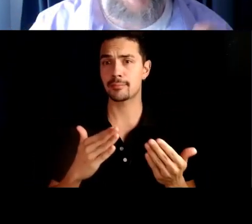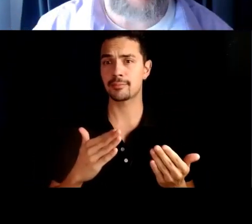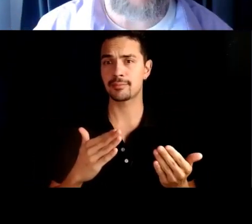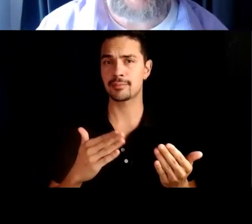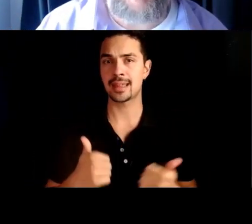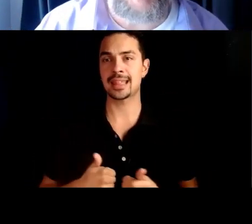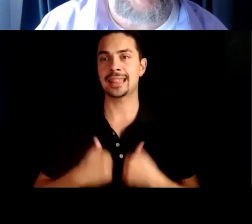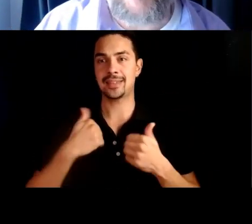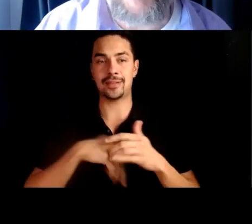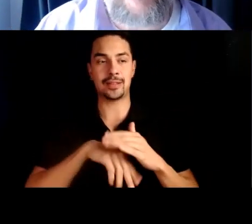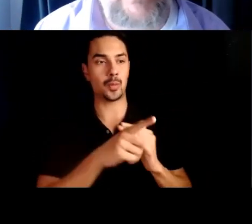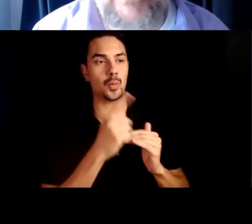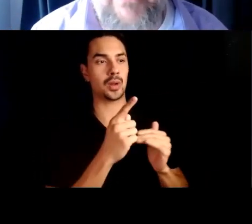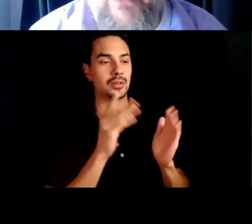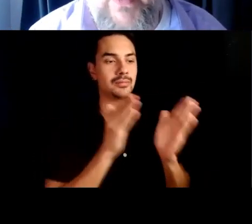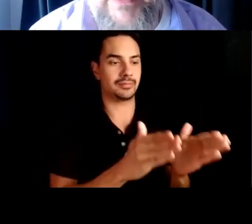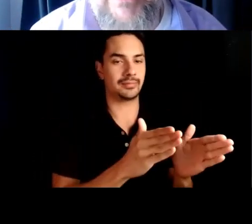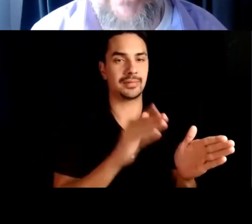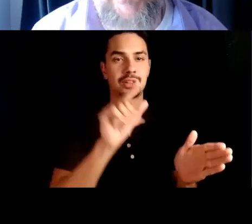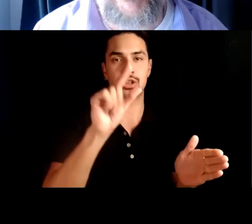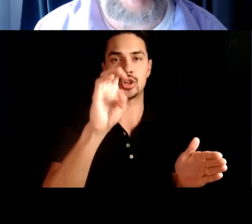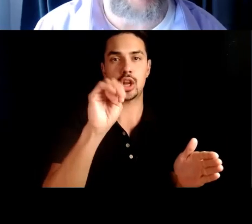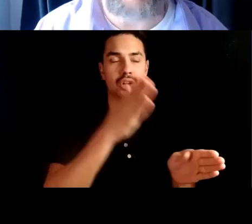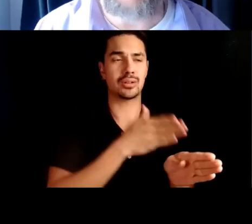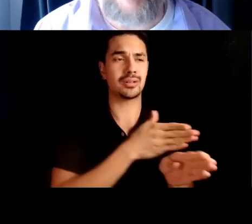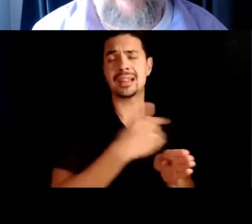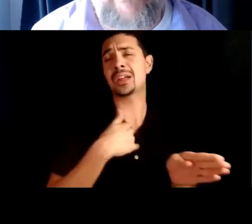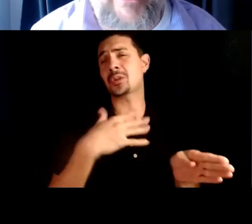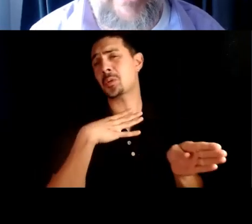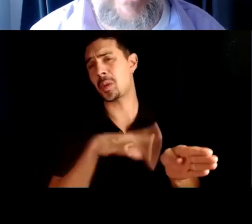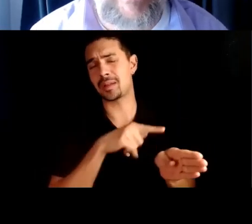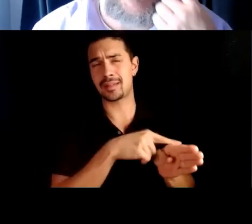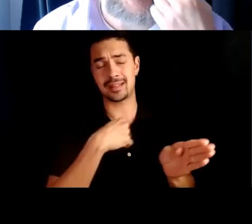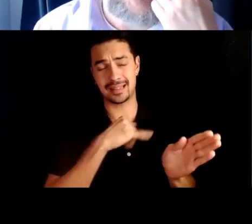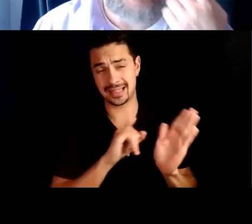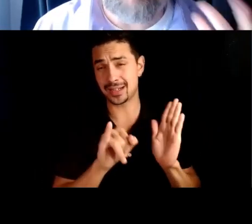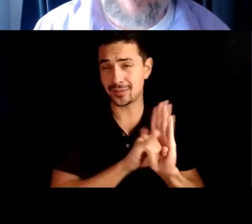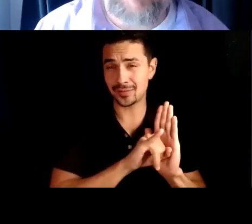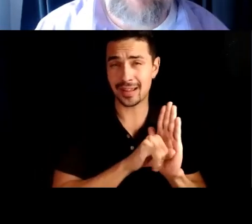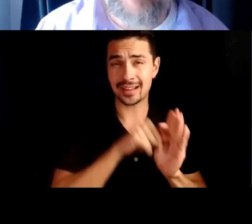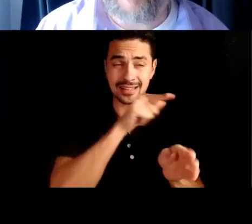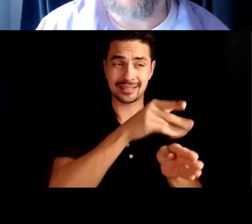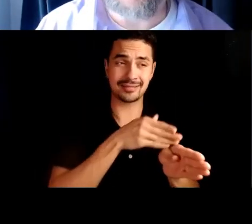two binary genders wasn't what somebody wanted to do. They didn't identify as male or female.